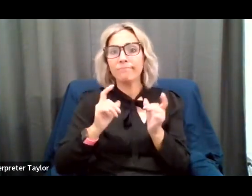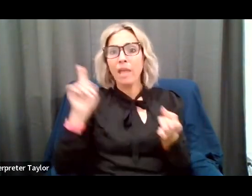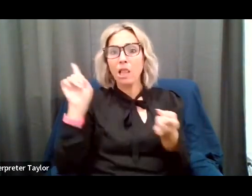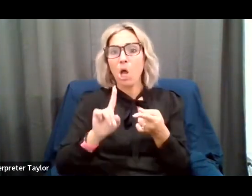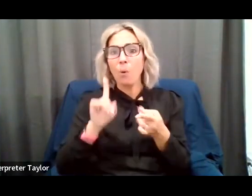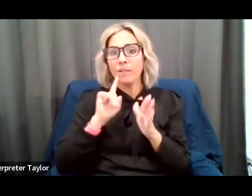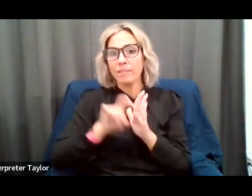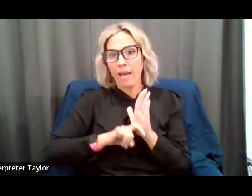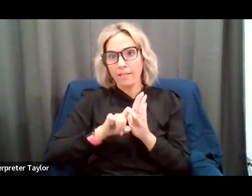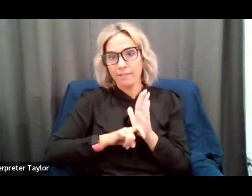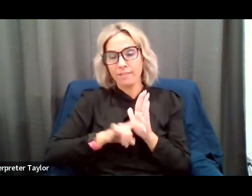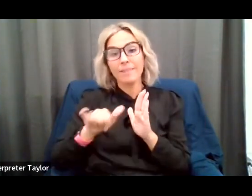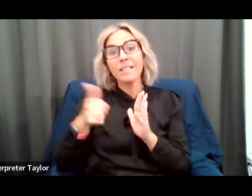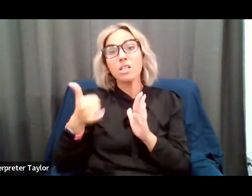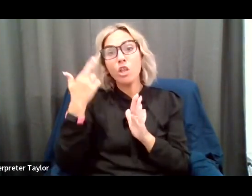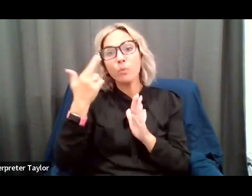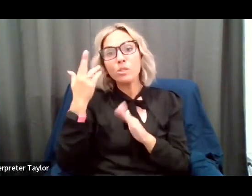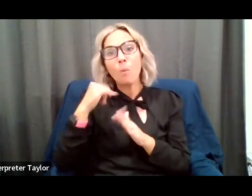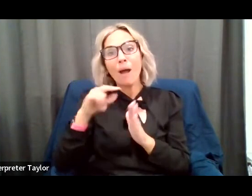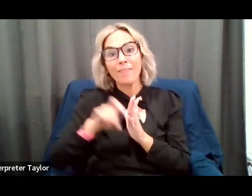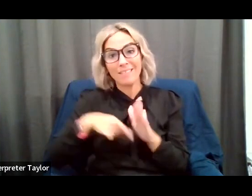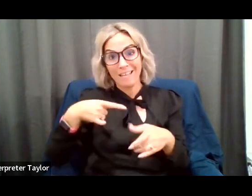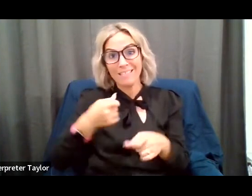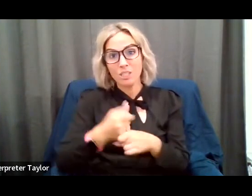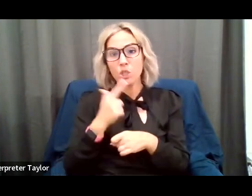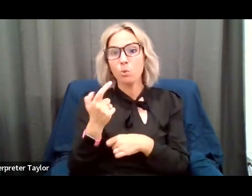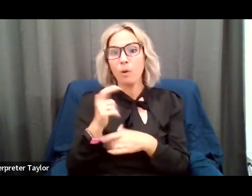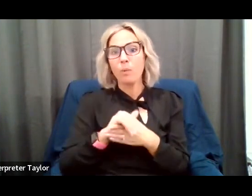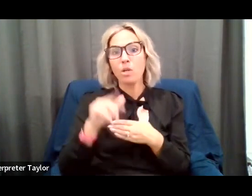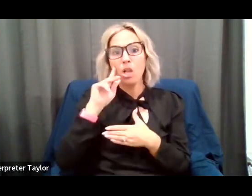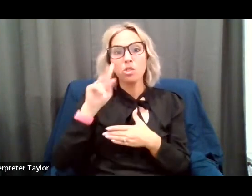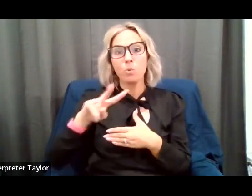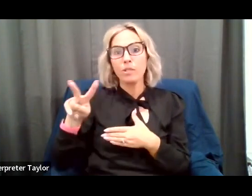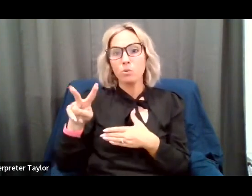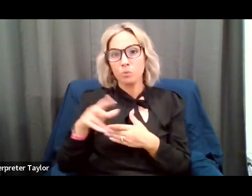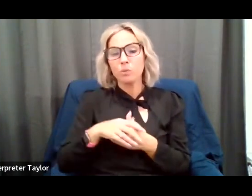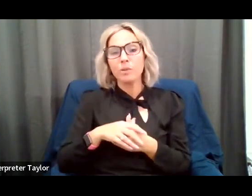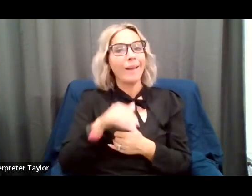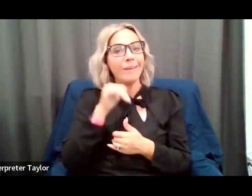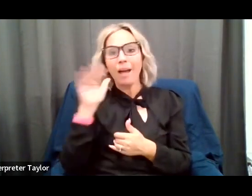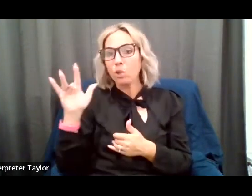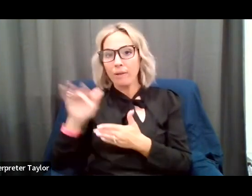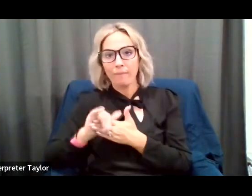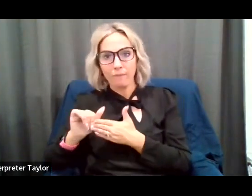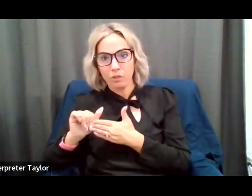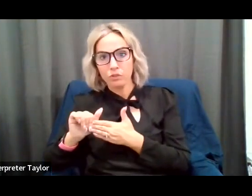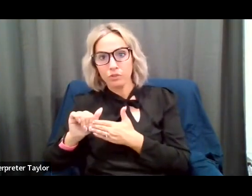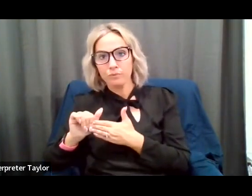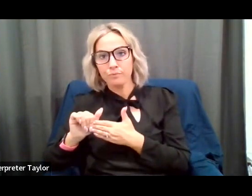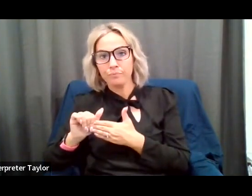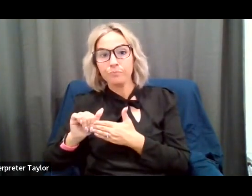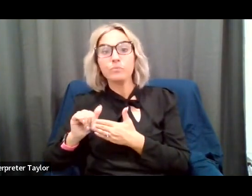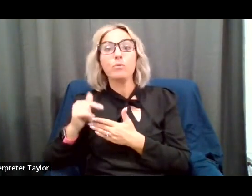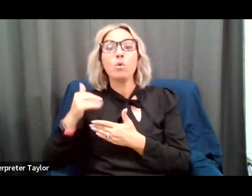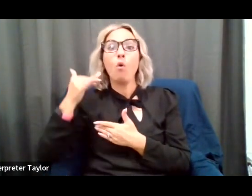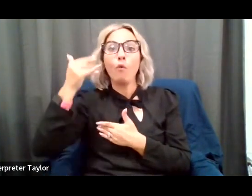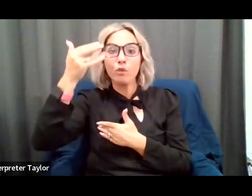That's another reason why the tax this year is $21.22 and not $25. Over time, we've had opportunities to